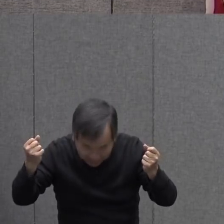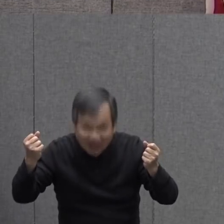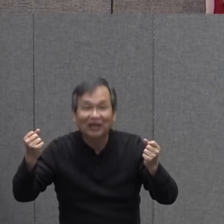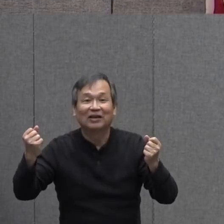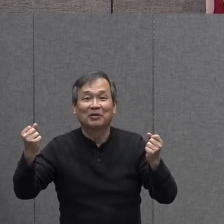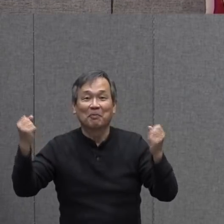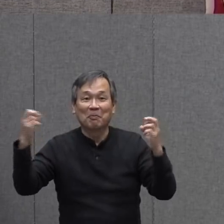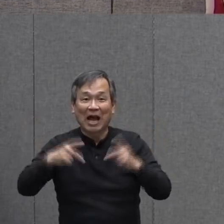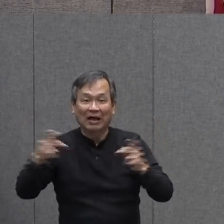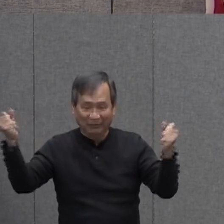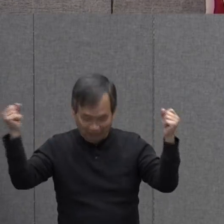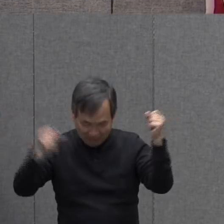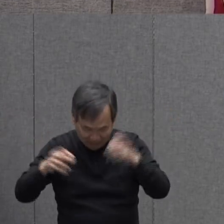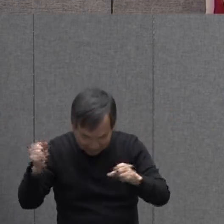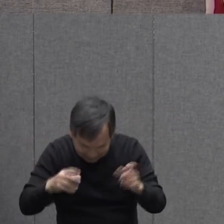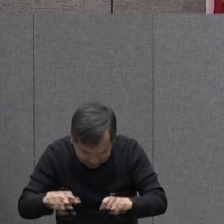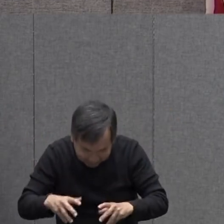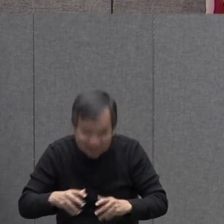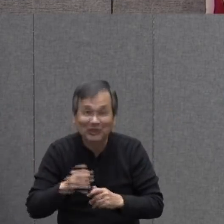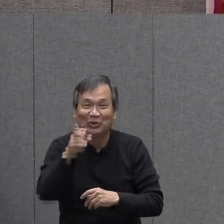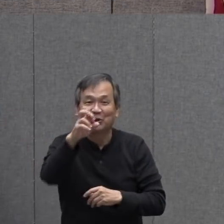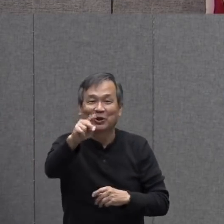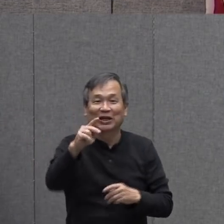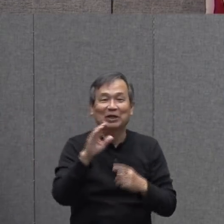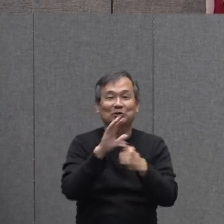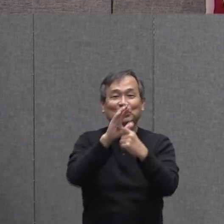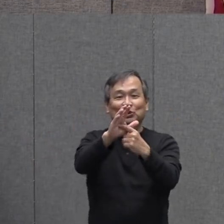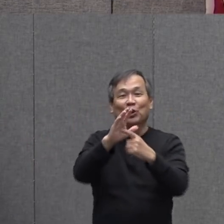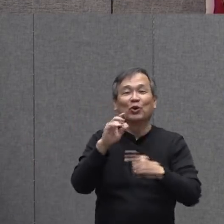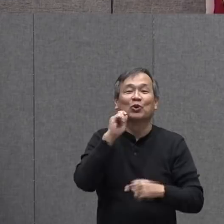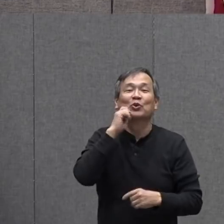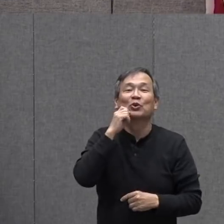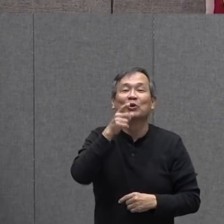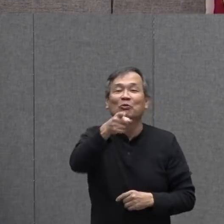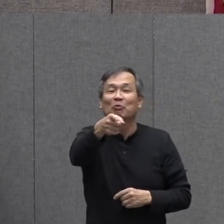and I have this really cool piece here. Can you see it lights up?